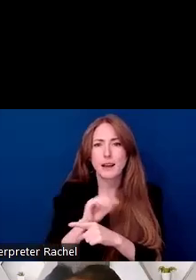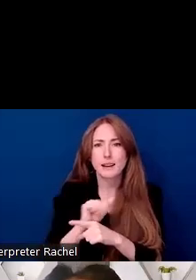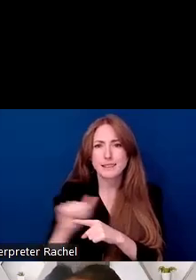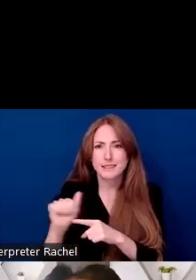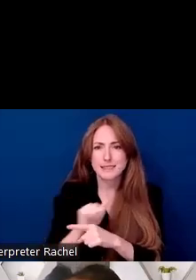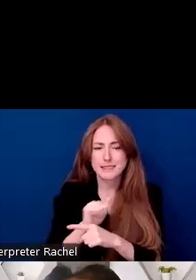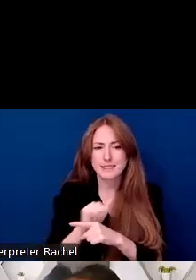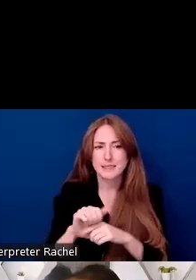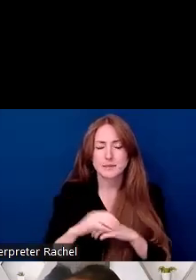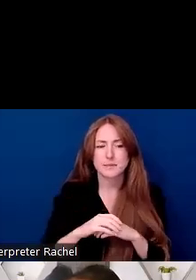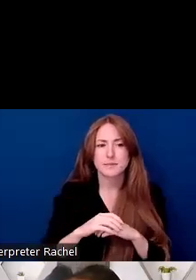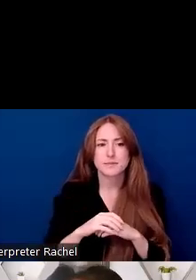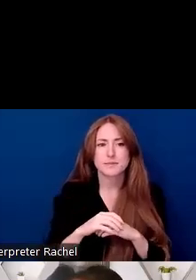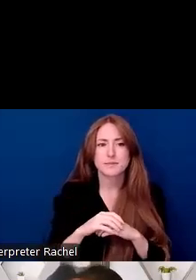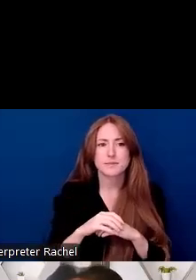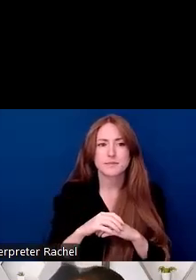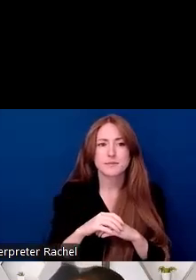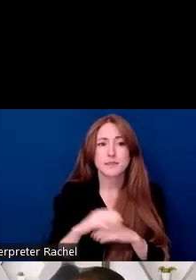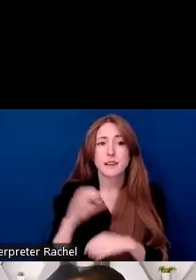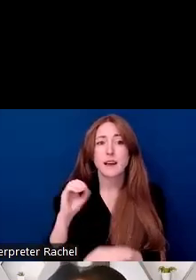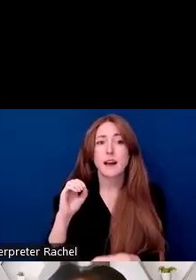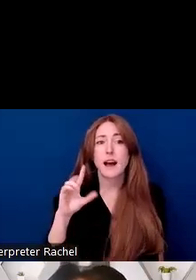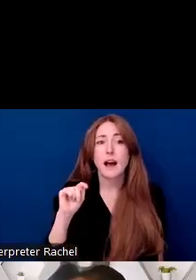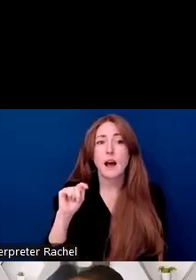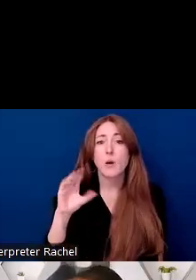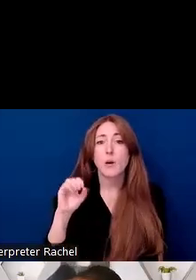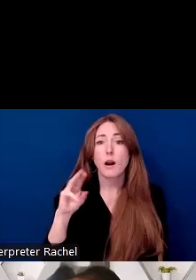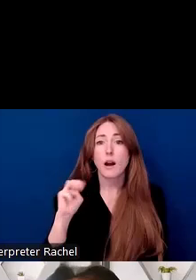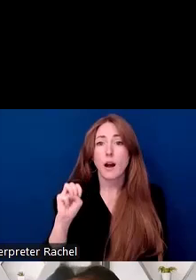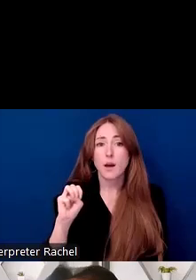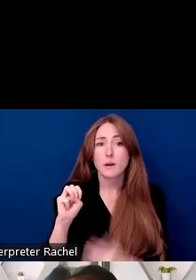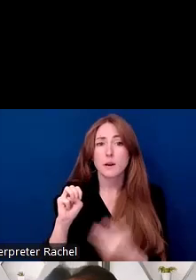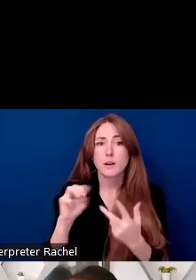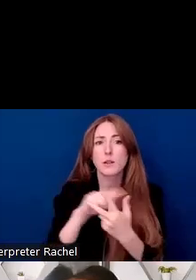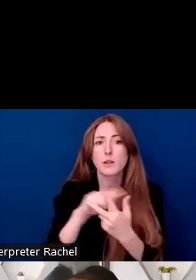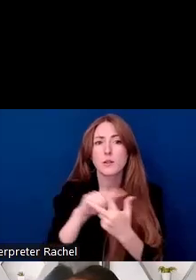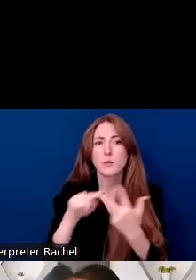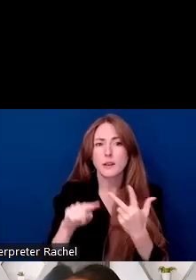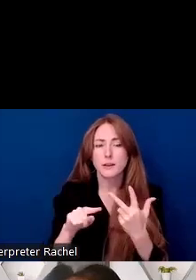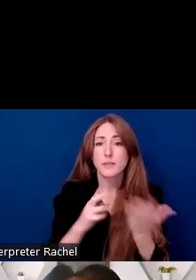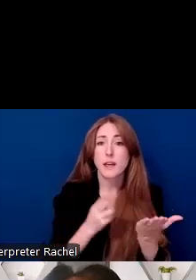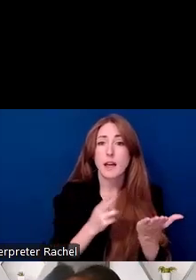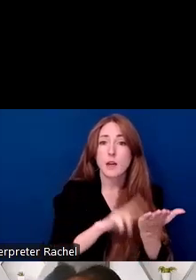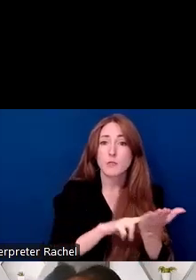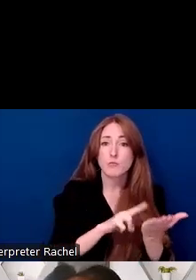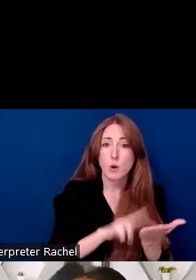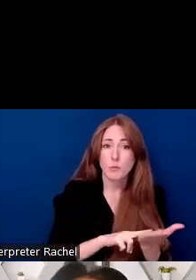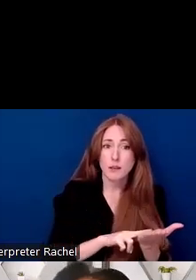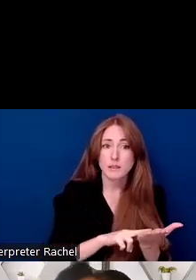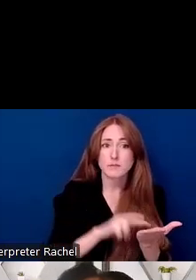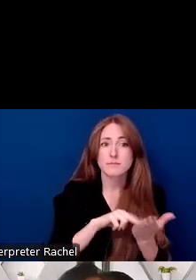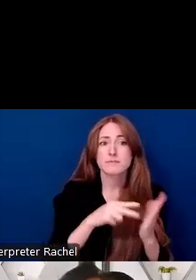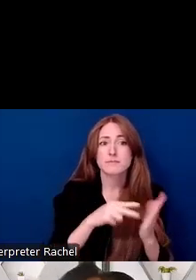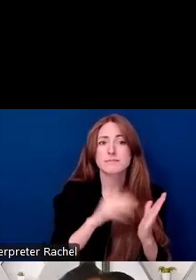visibility measures. Enrollment rates defined as the proportion of participants who accept